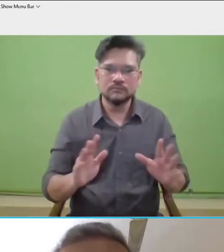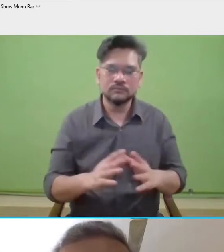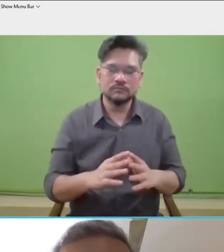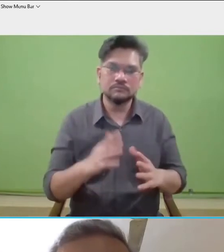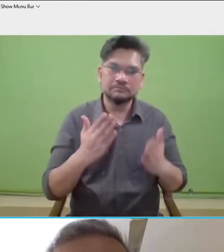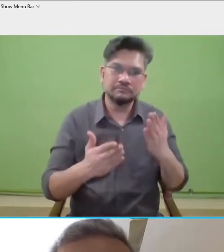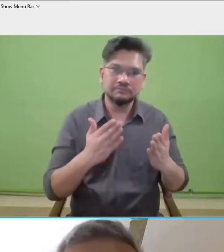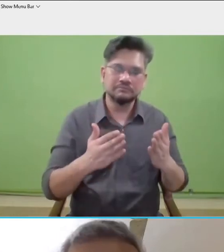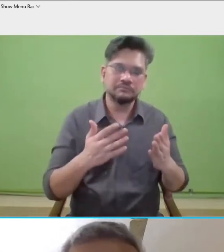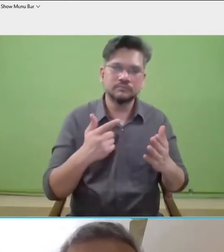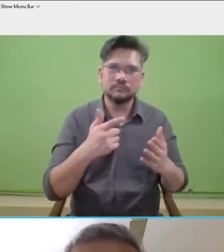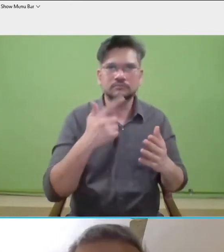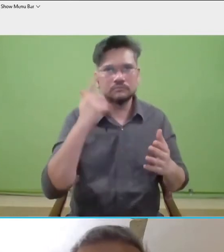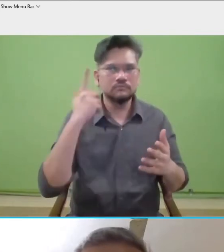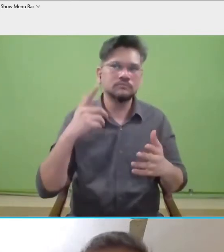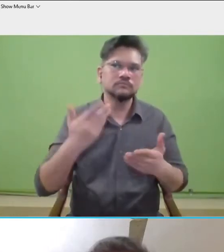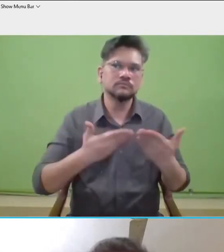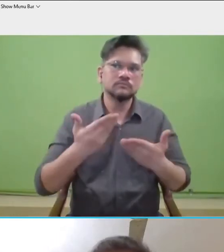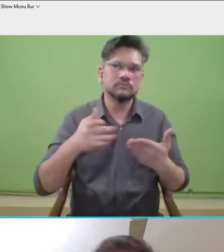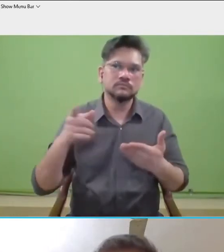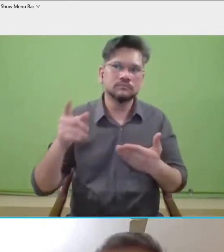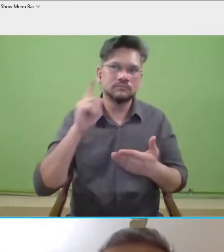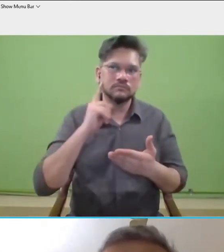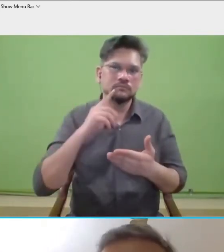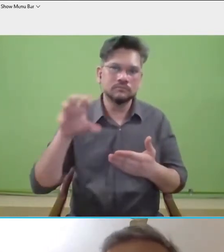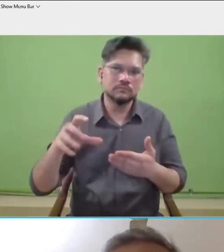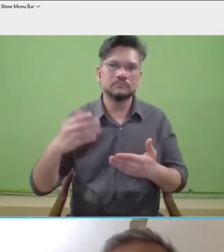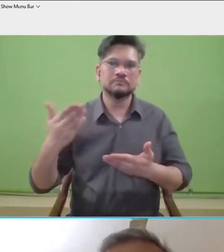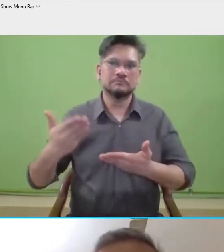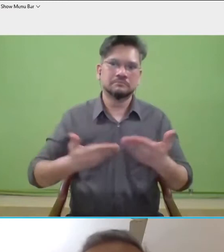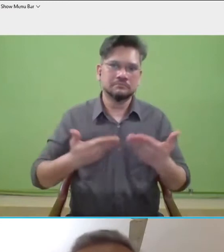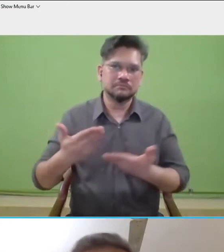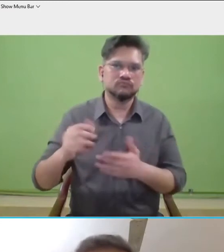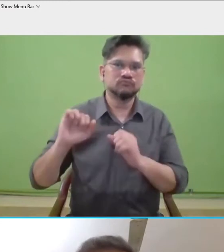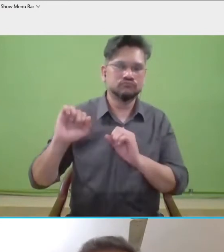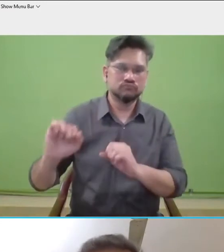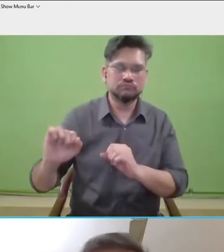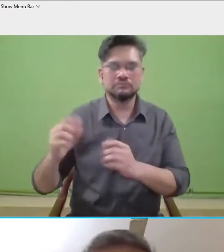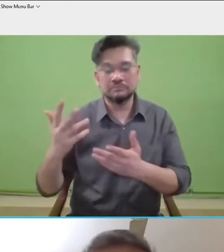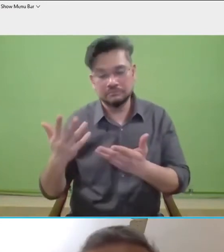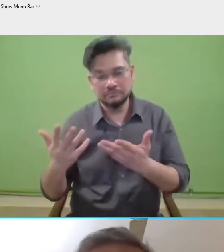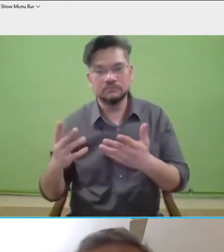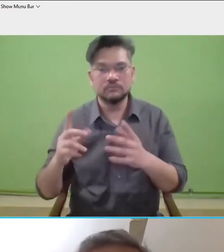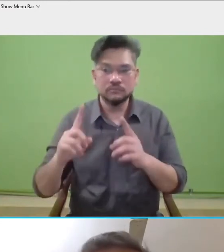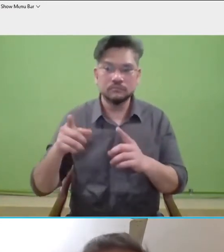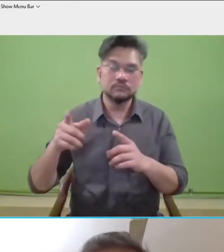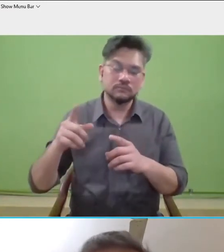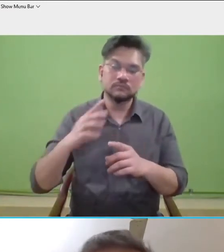Bengali deaf child to be quote unquote Bengali in that sense but she or he may not be at all